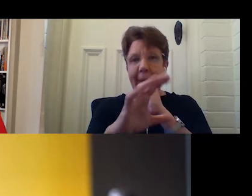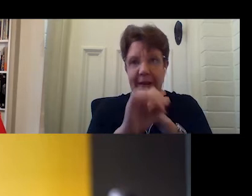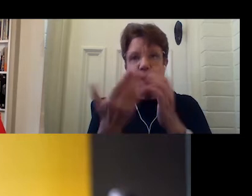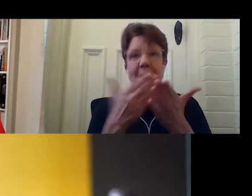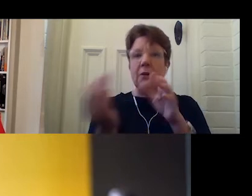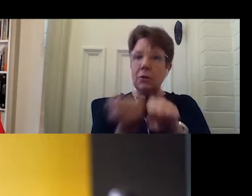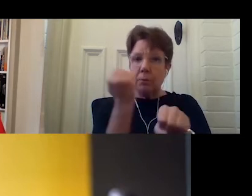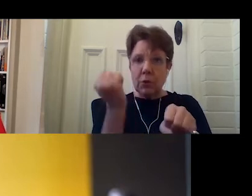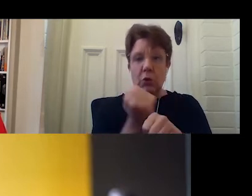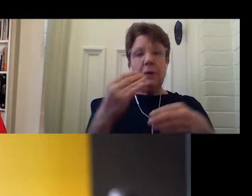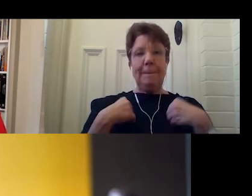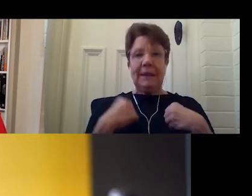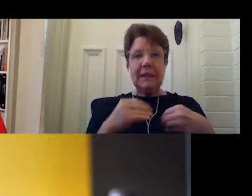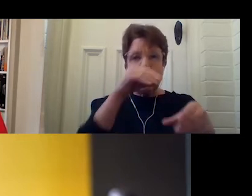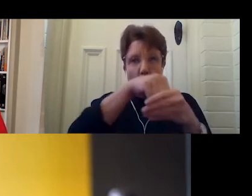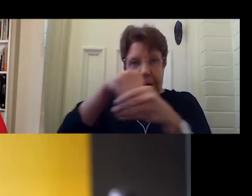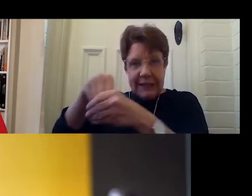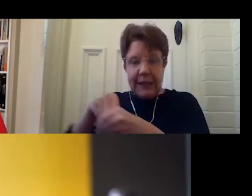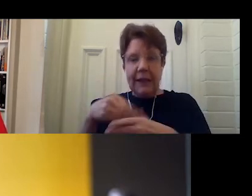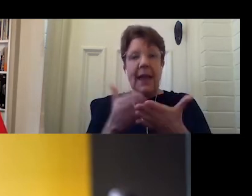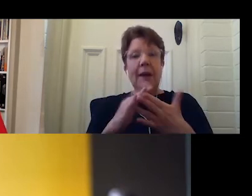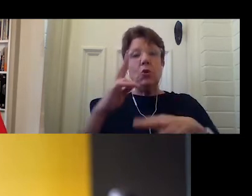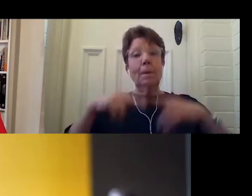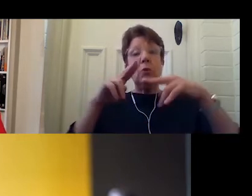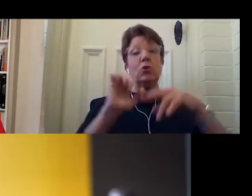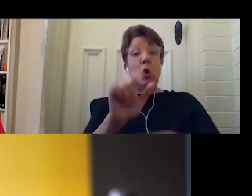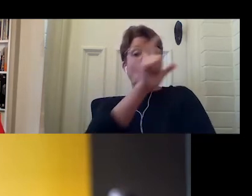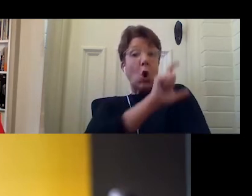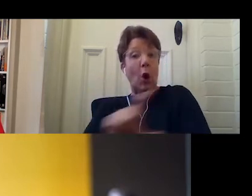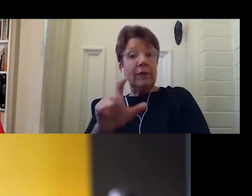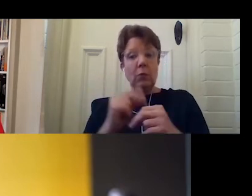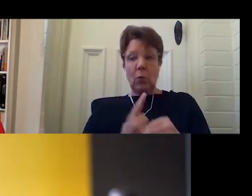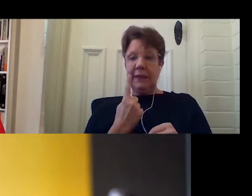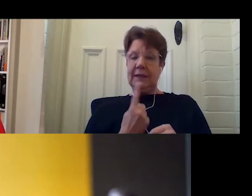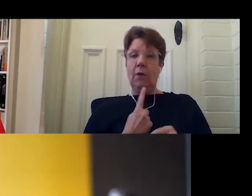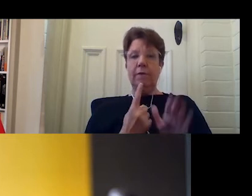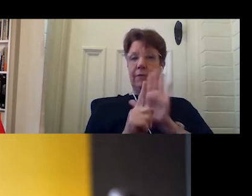content, how to build your confidence with self-promotion. And